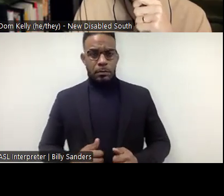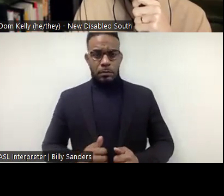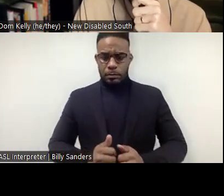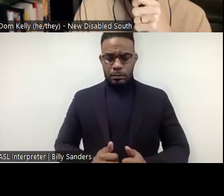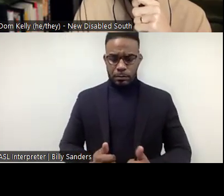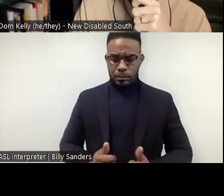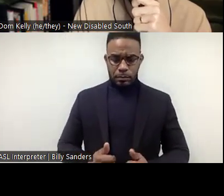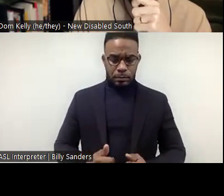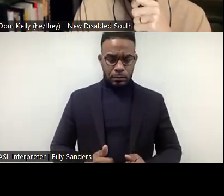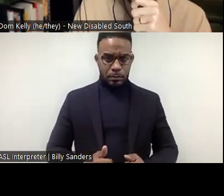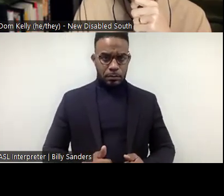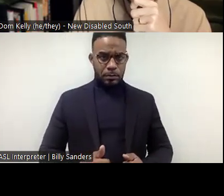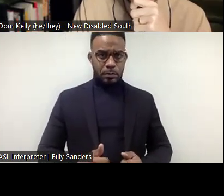to you.